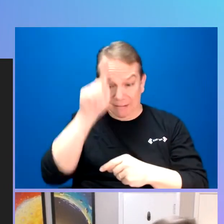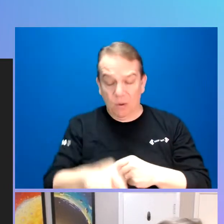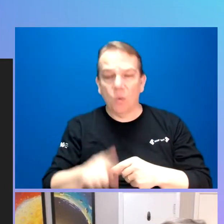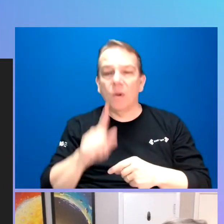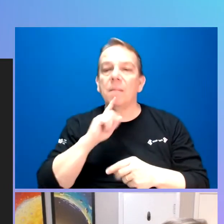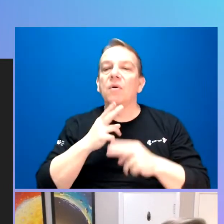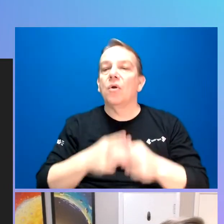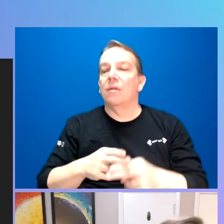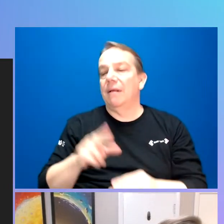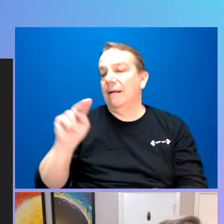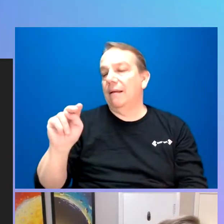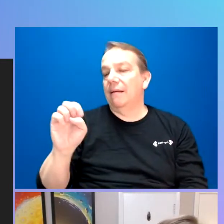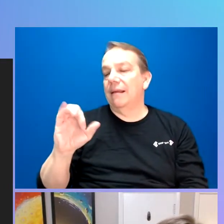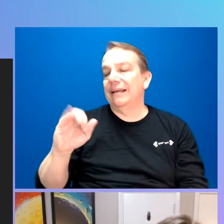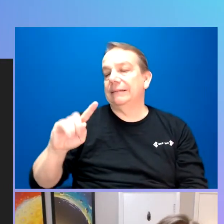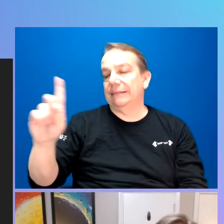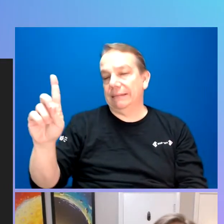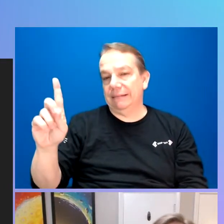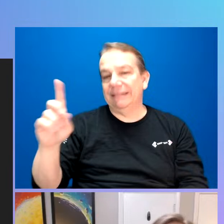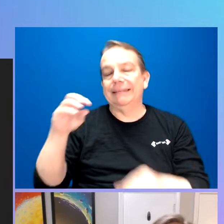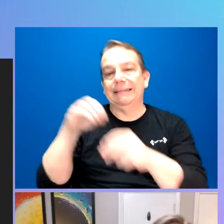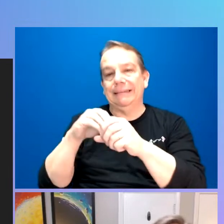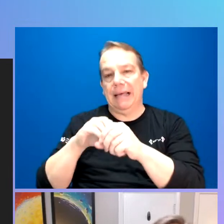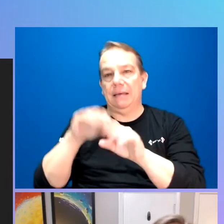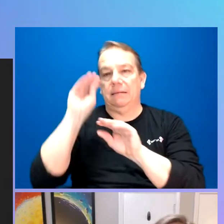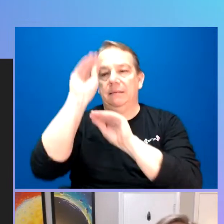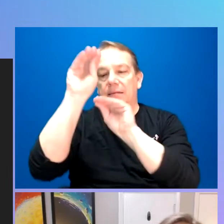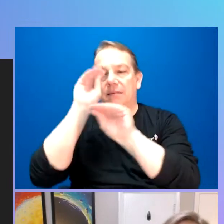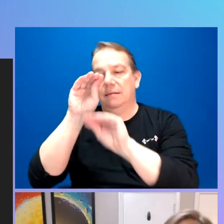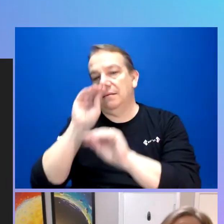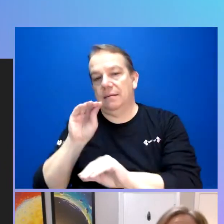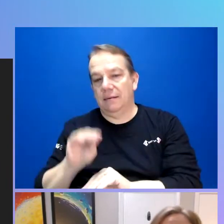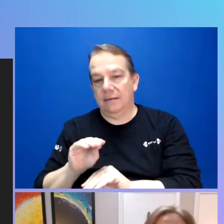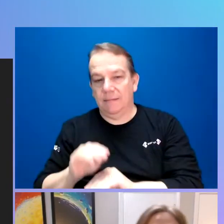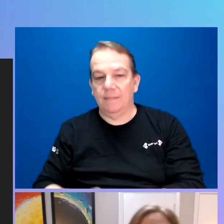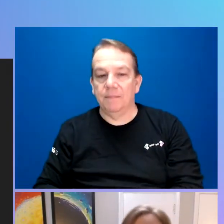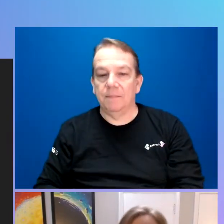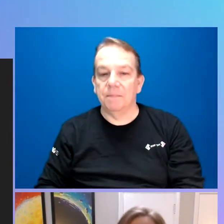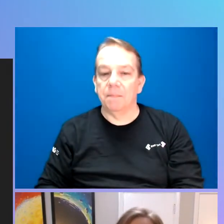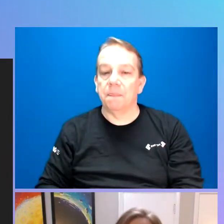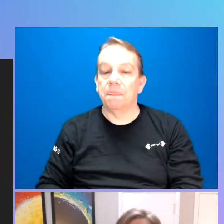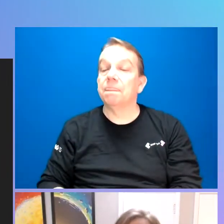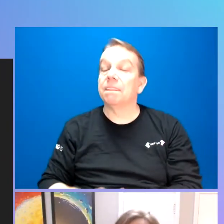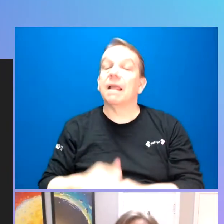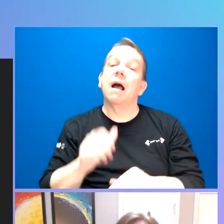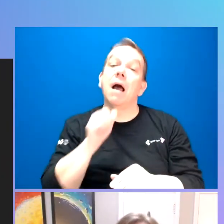end tags. Inside our unordered